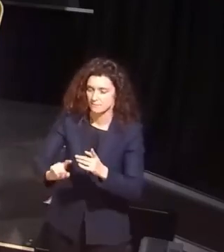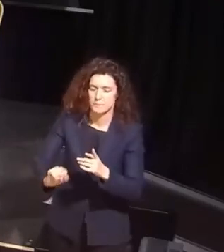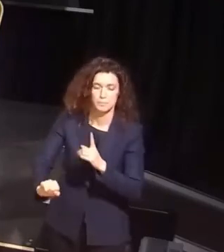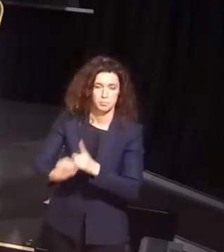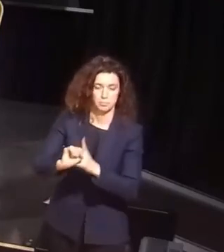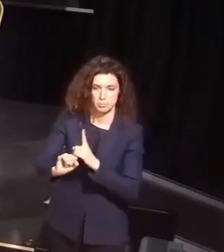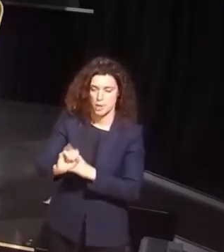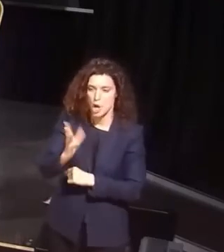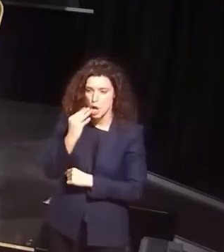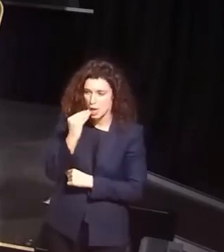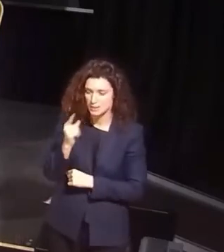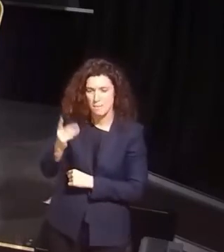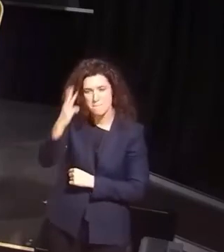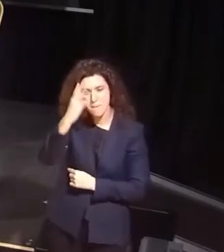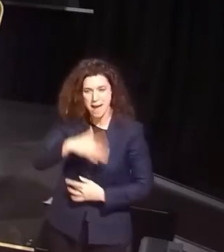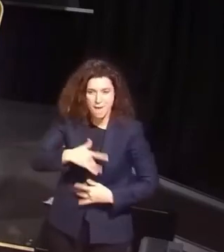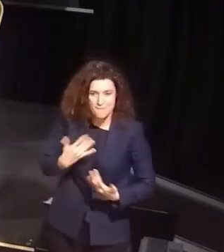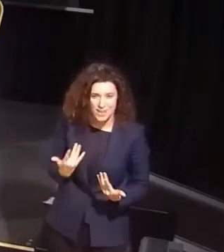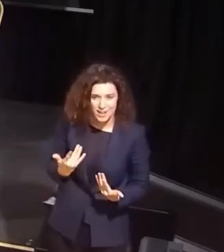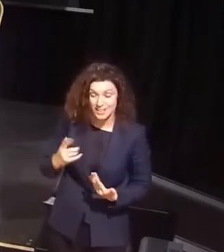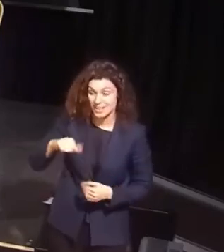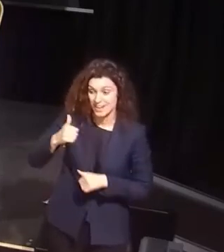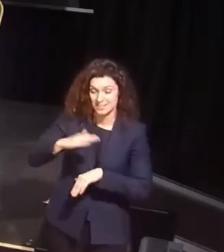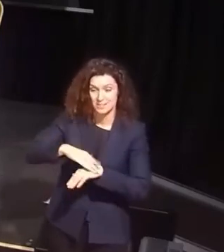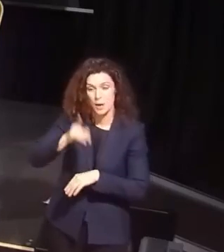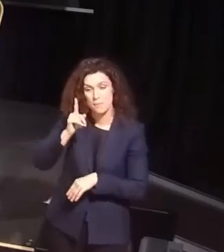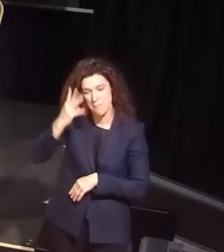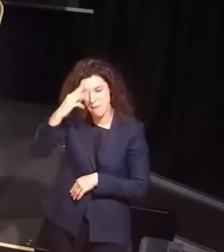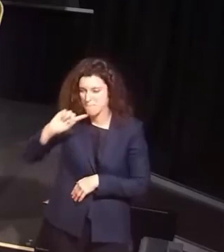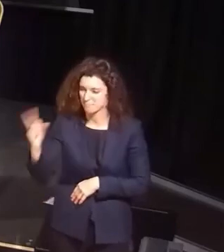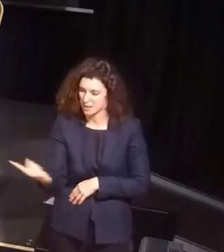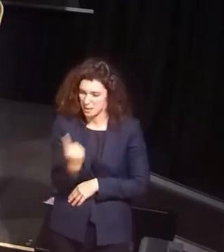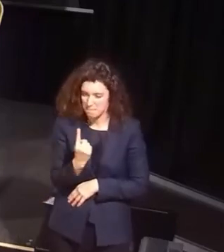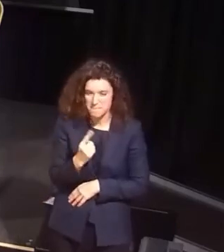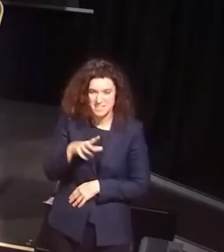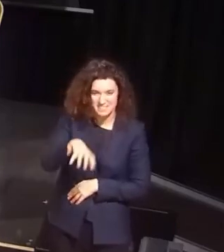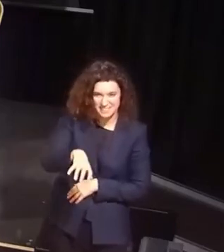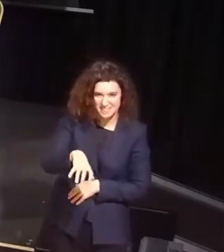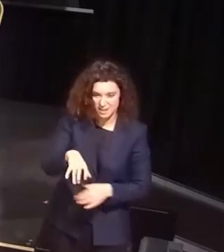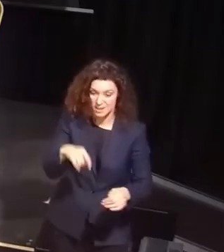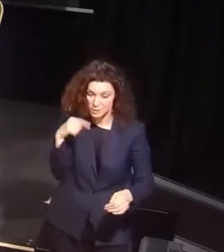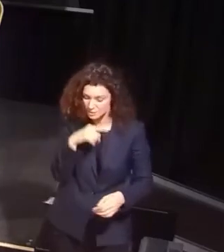The next time she came into the centre, I talked to him, and then I pulled him over to the driving rig